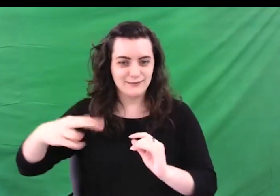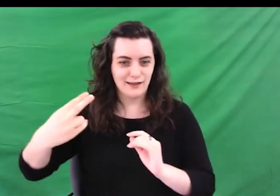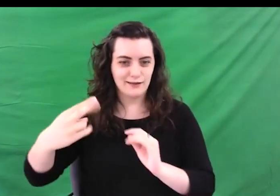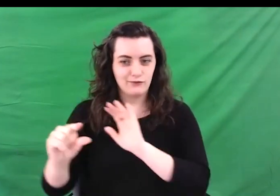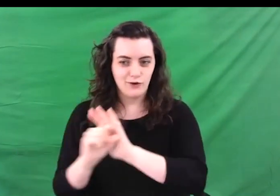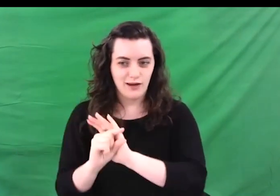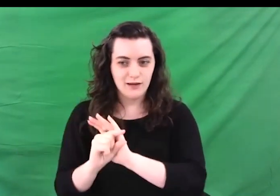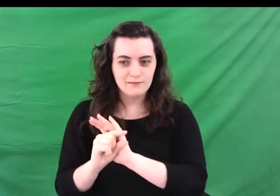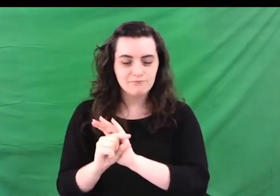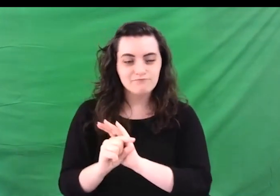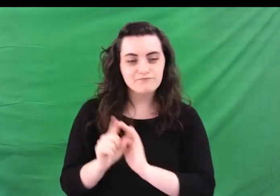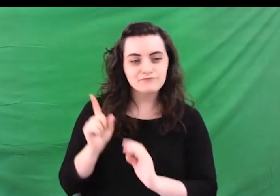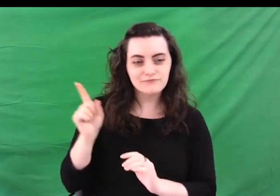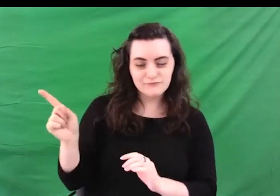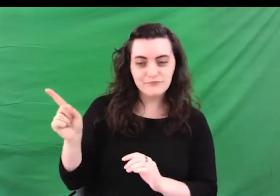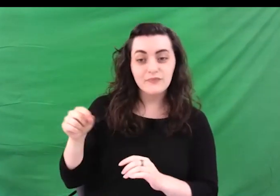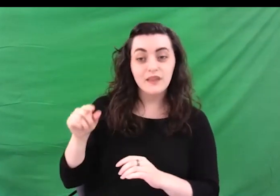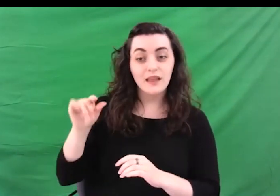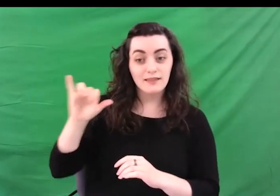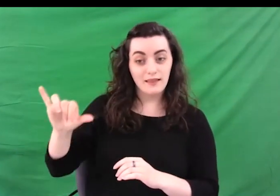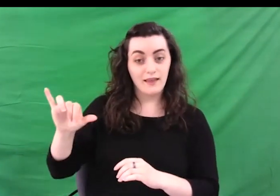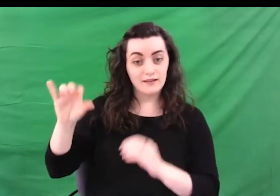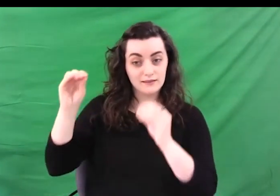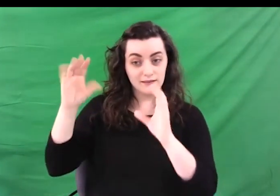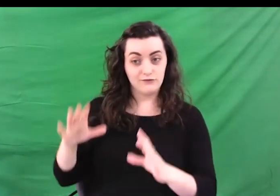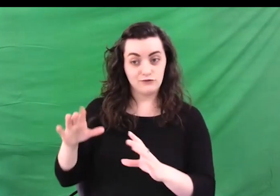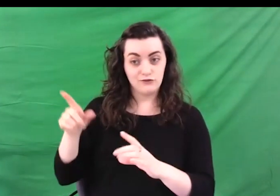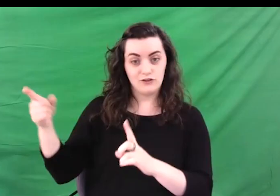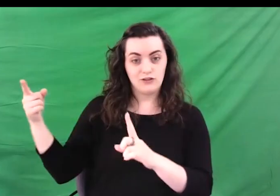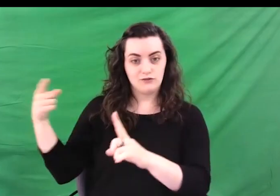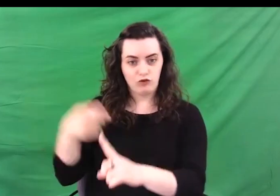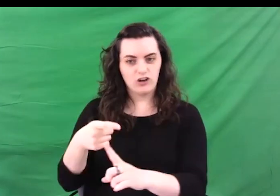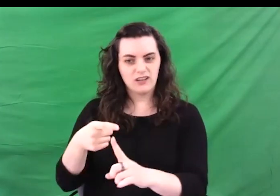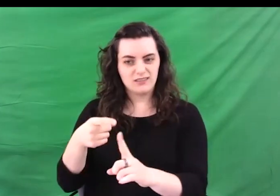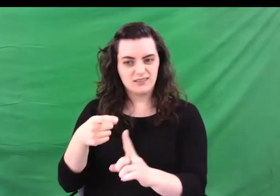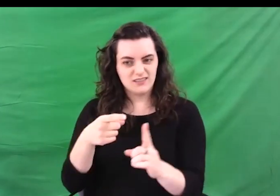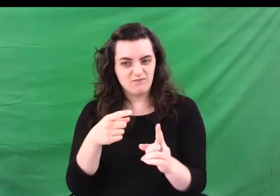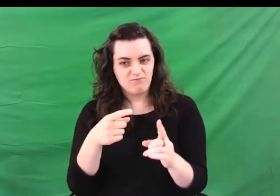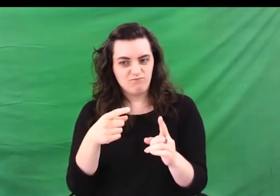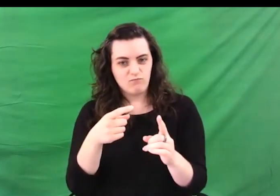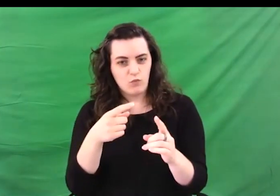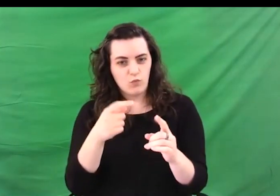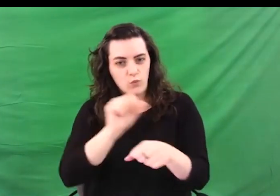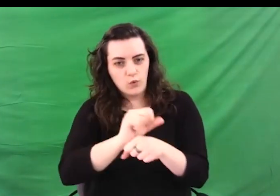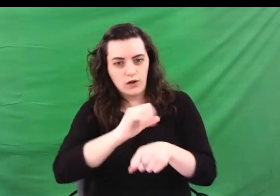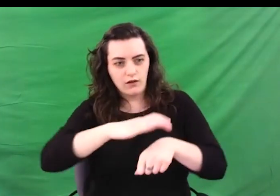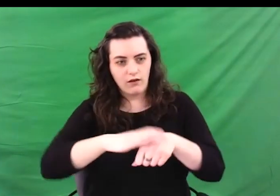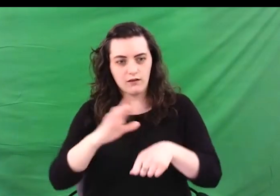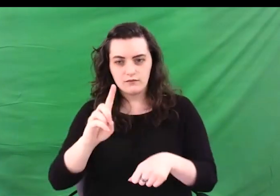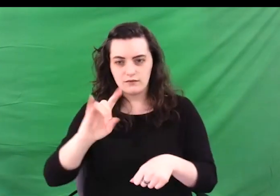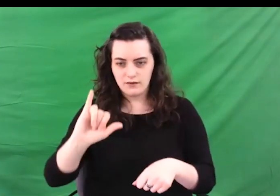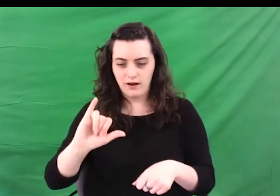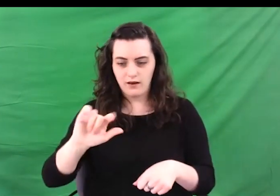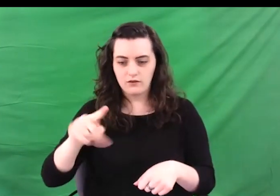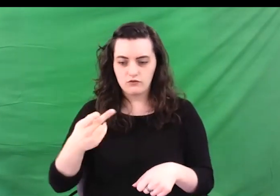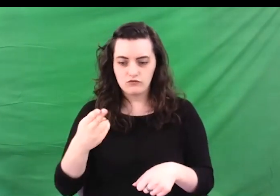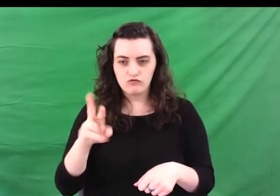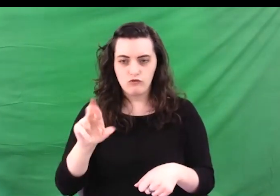and she targets diagraphs and diphthongs throughout the year.